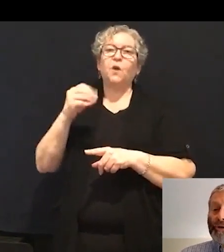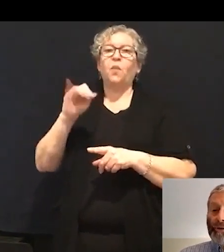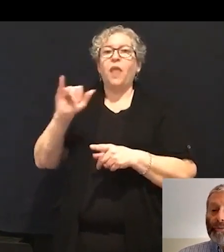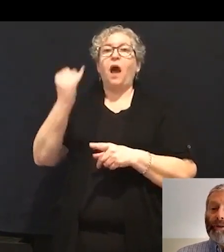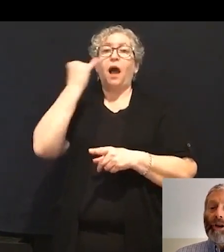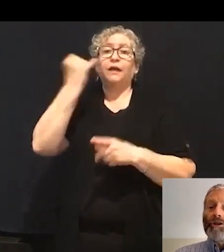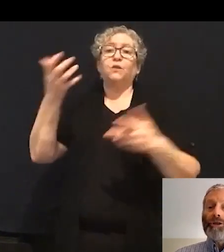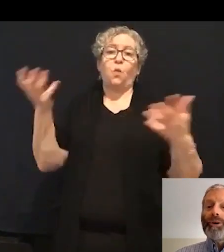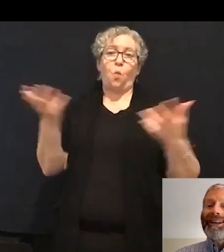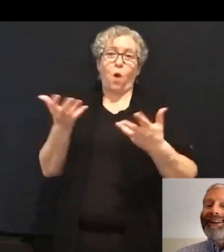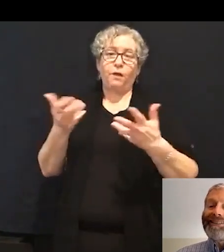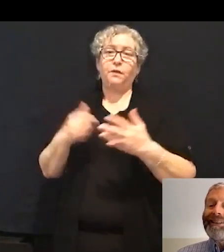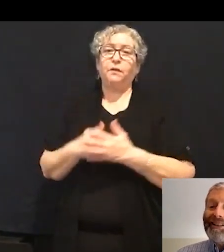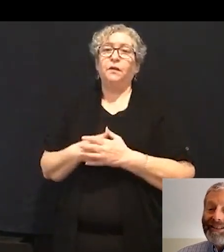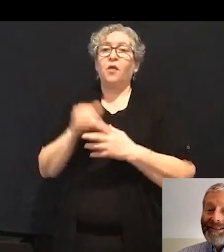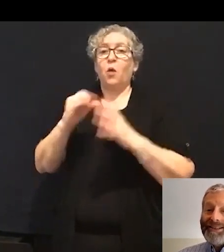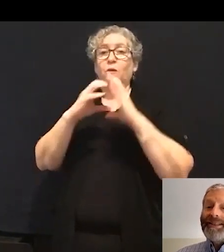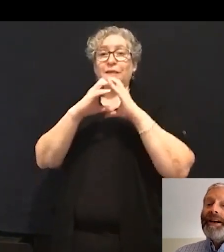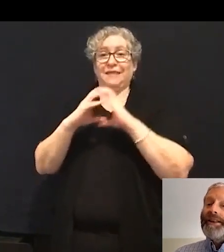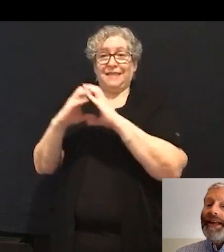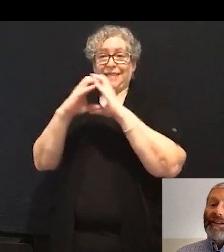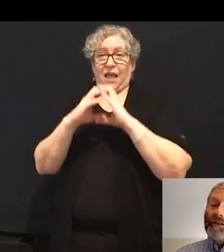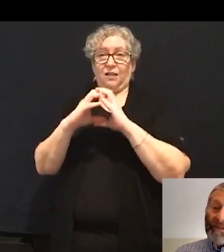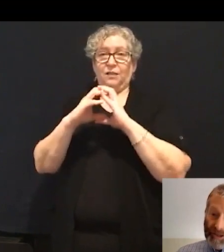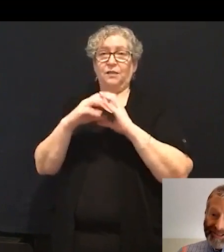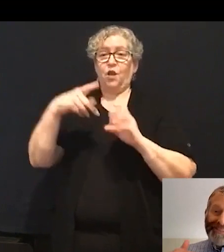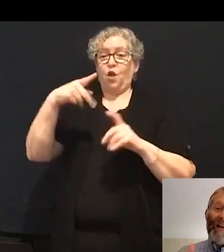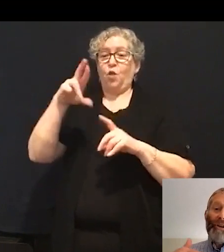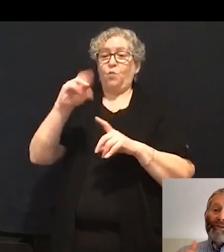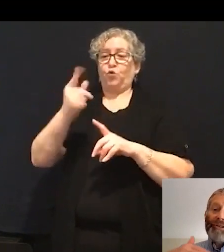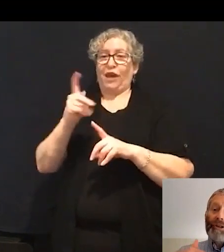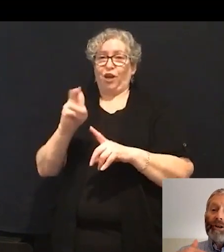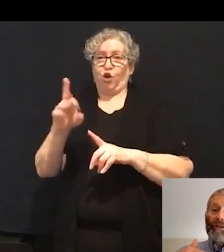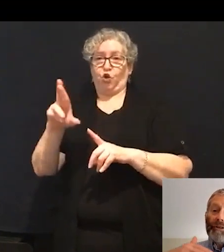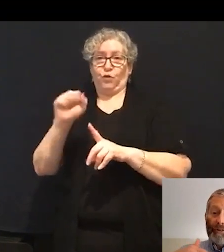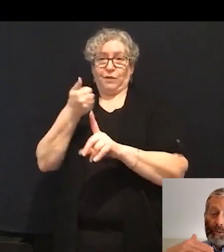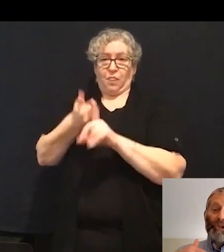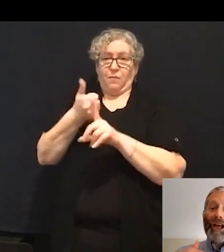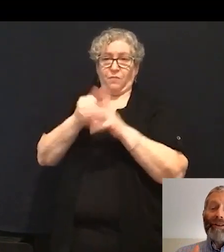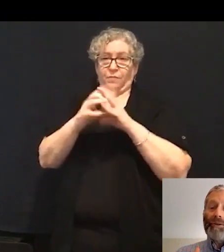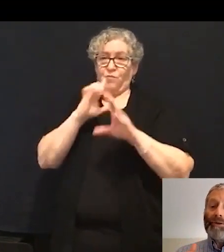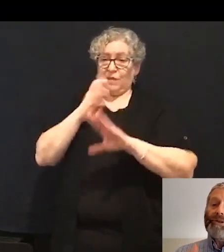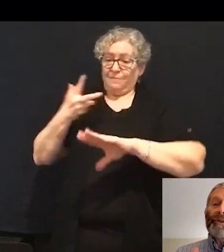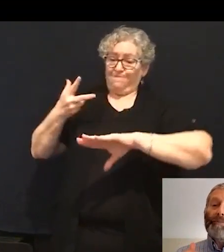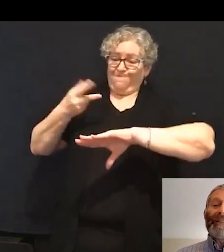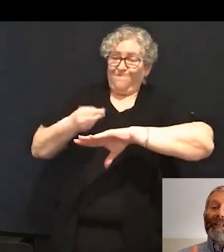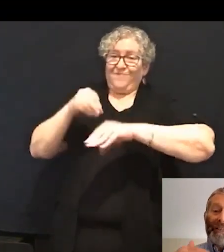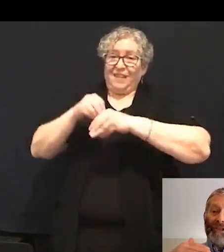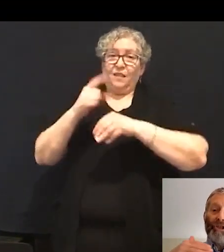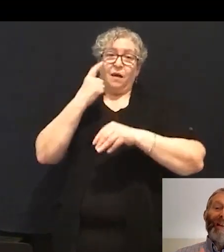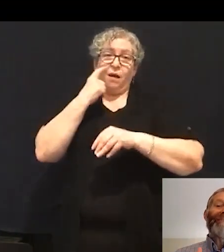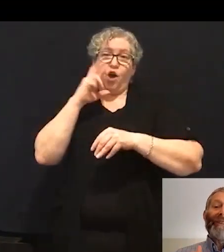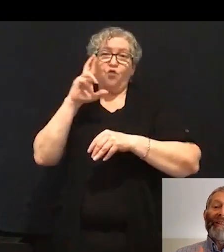So the idea is that the cells that are-- the progenitors that are being injected into the retina,